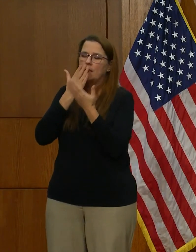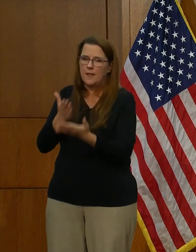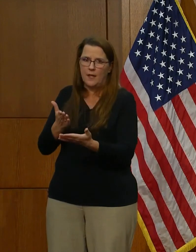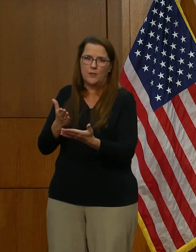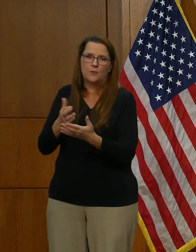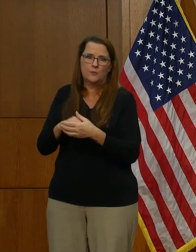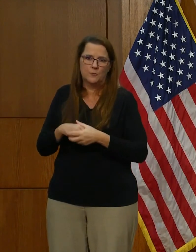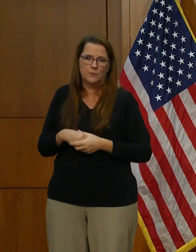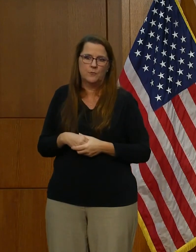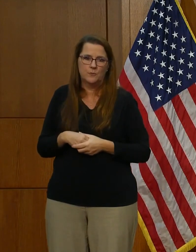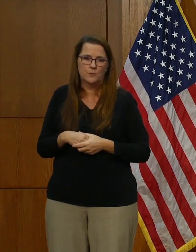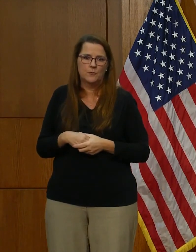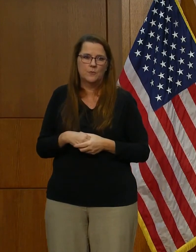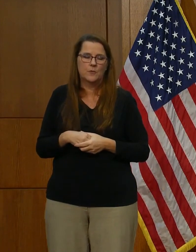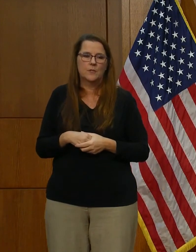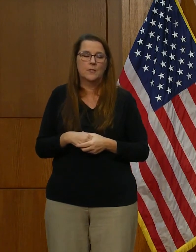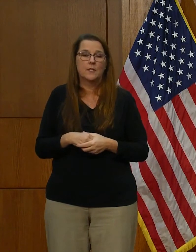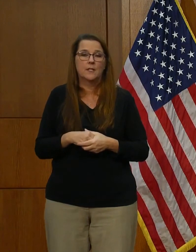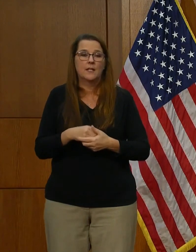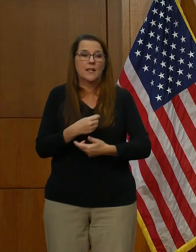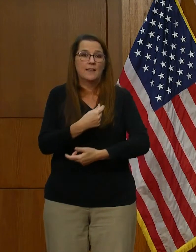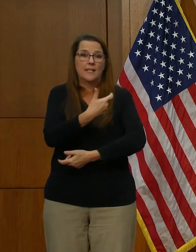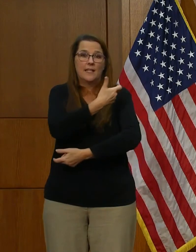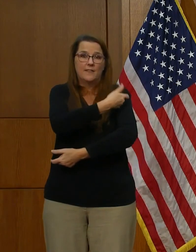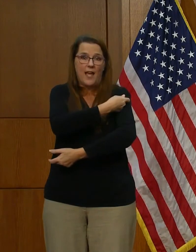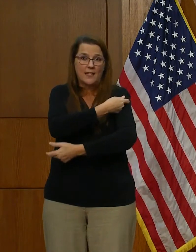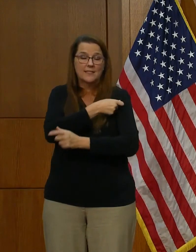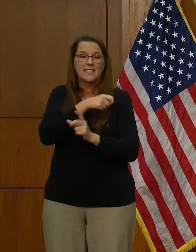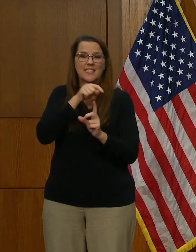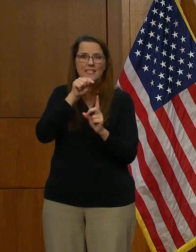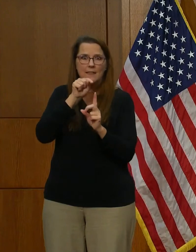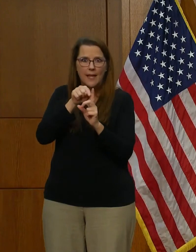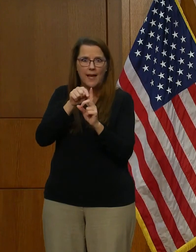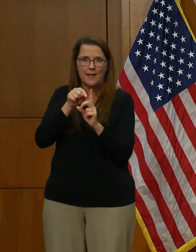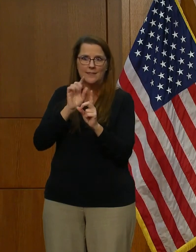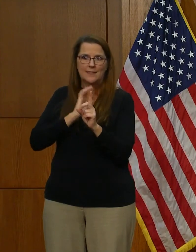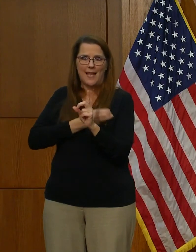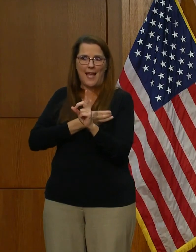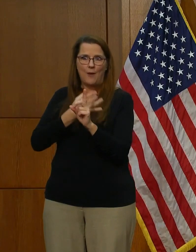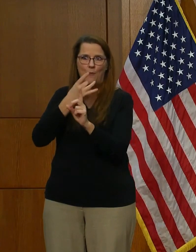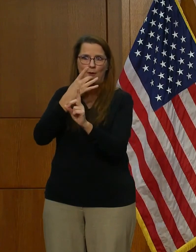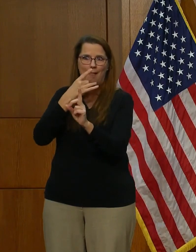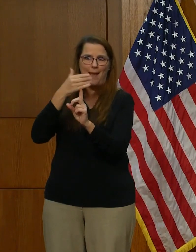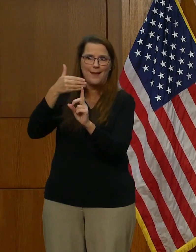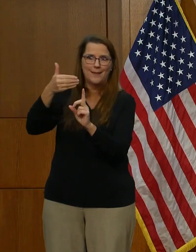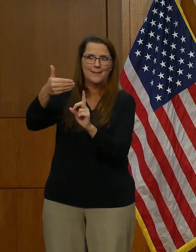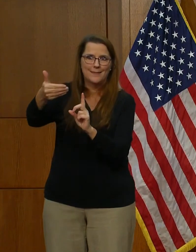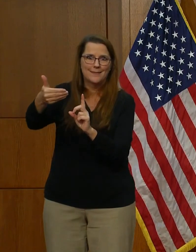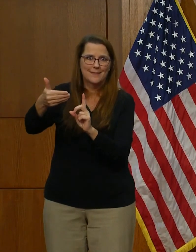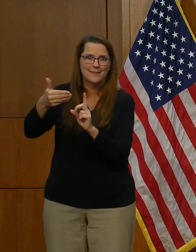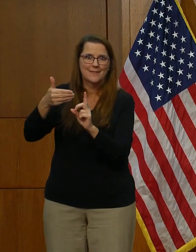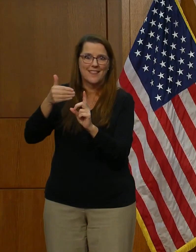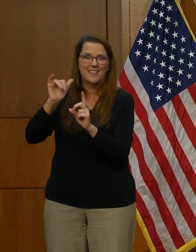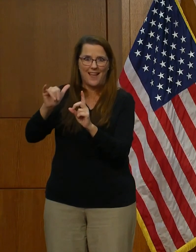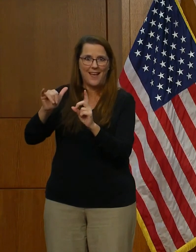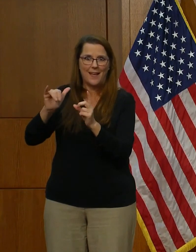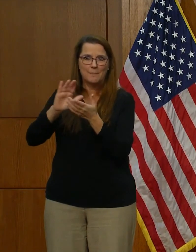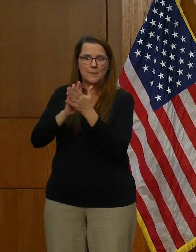HAS WORKED SO HARD THIS YEAR TO HELP PEOPLE. VACCINES OR A LIGHT AT THE END OF A LONG